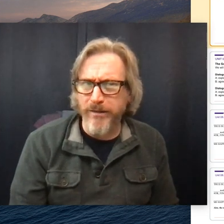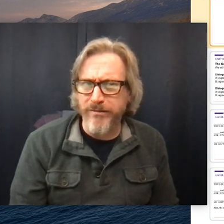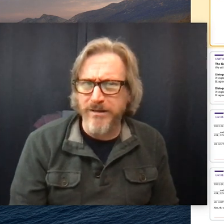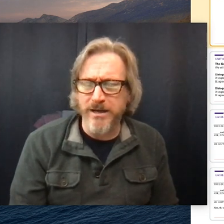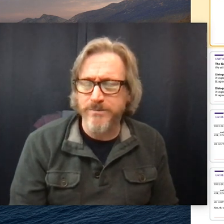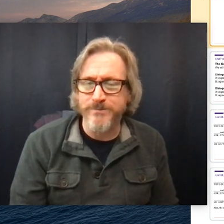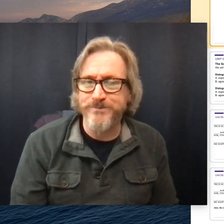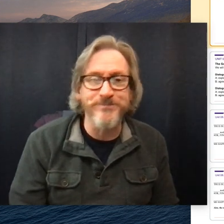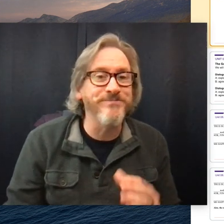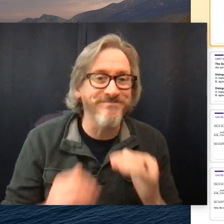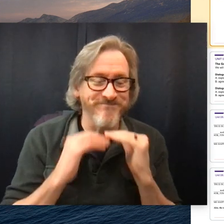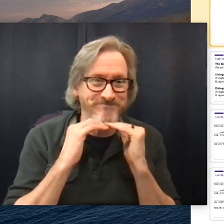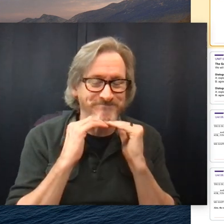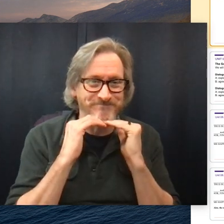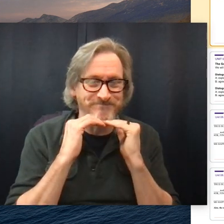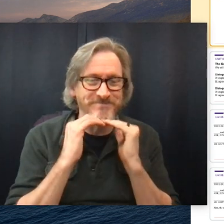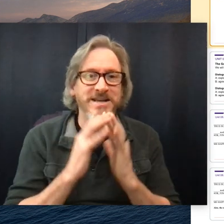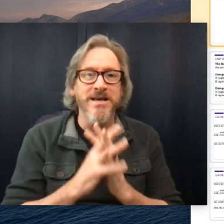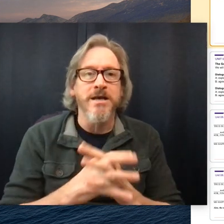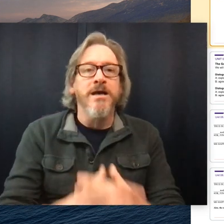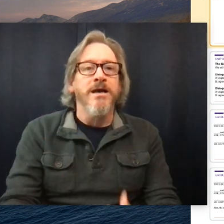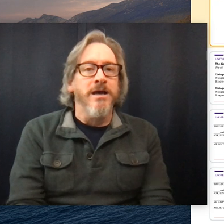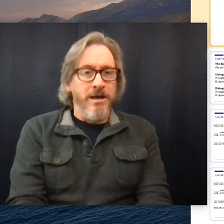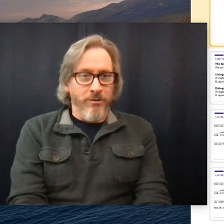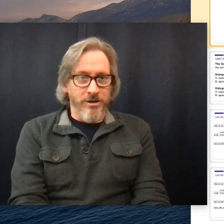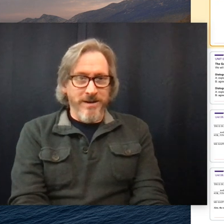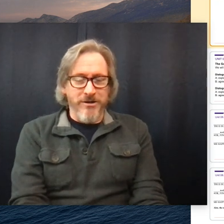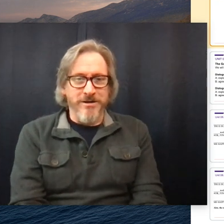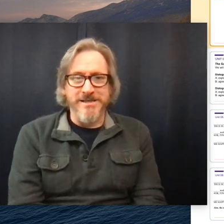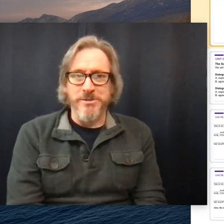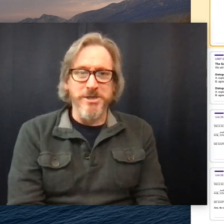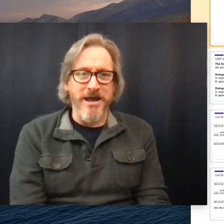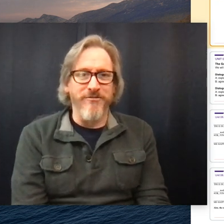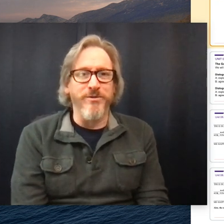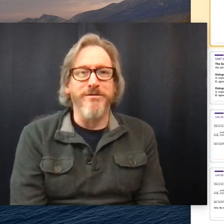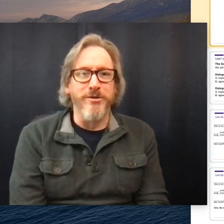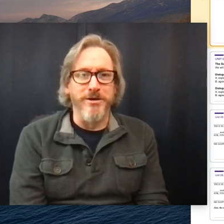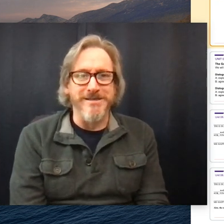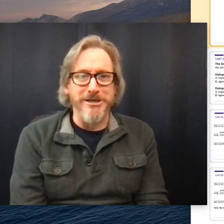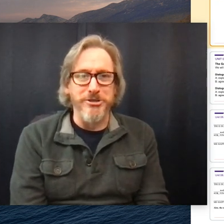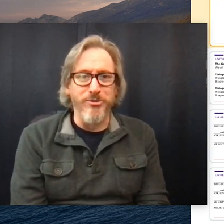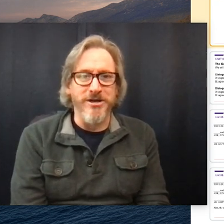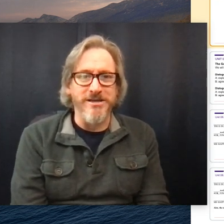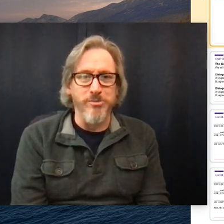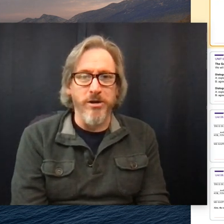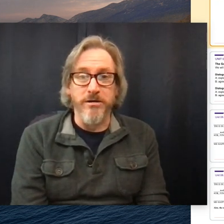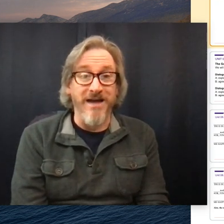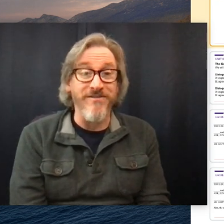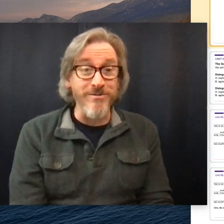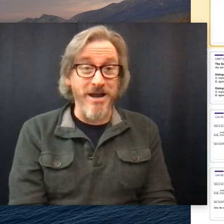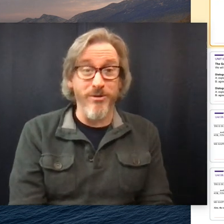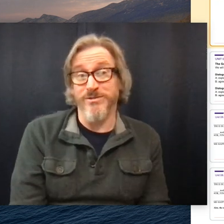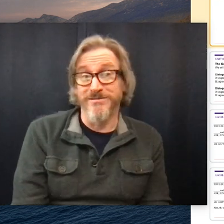with one of the many criticisms I have with the organization of the book is one I found typos